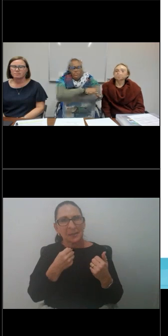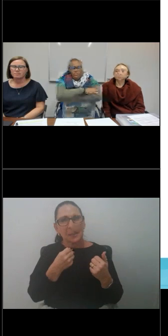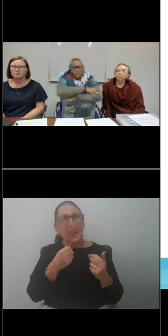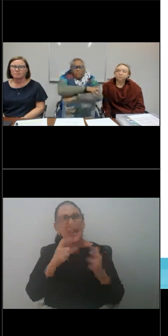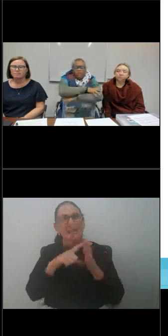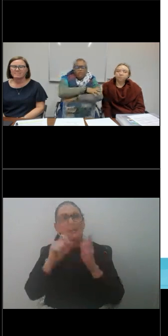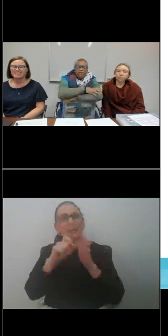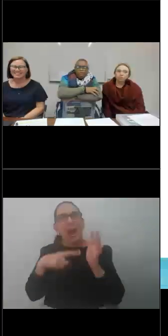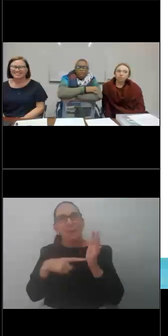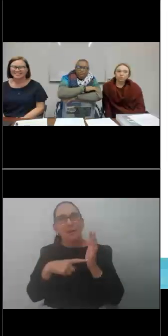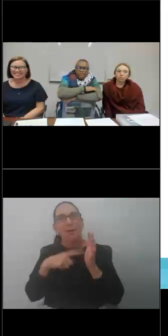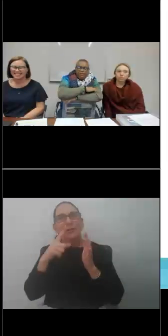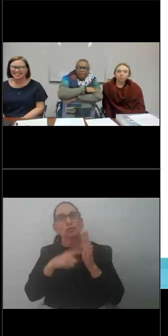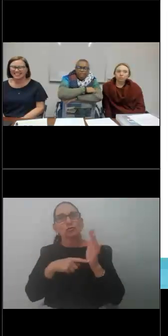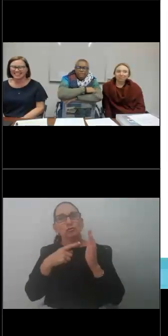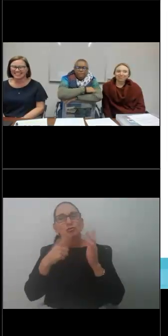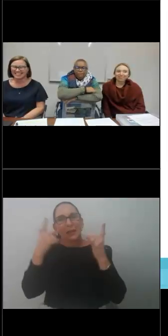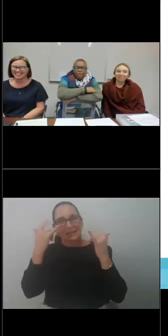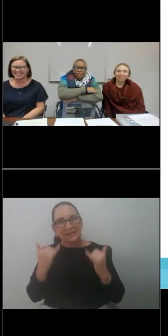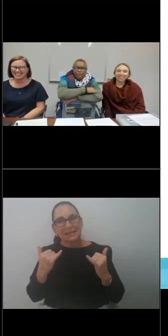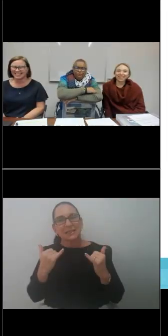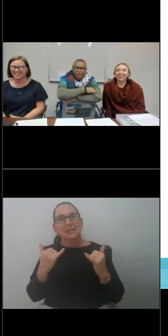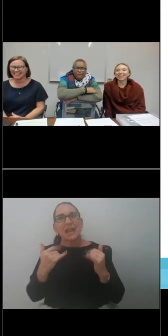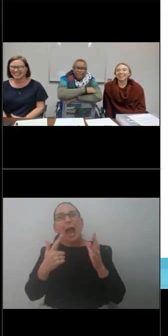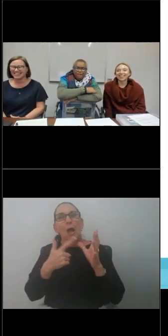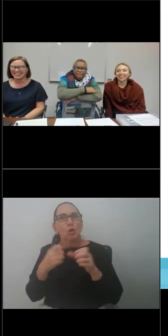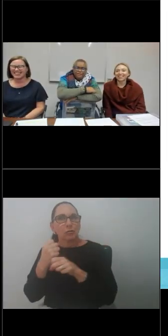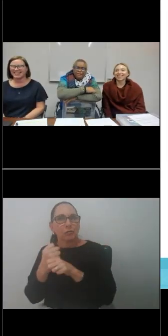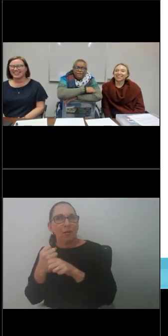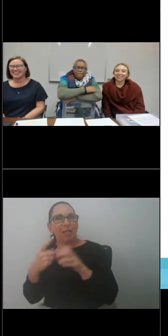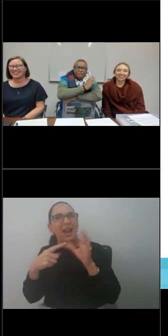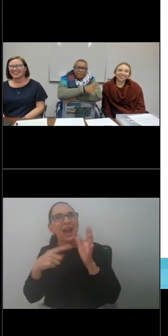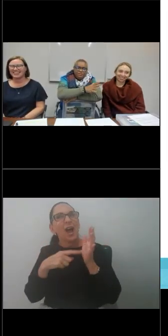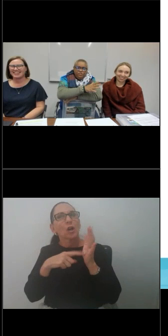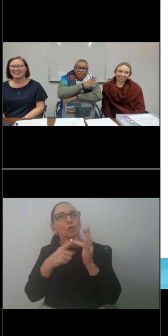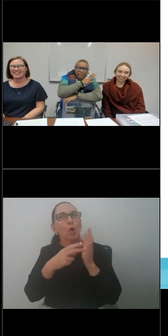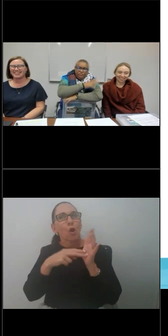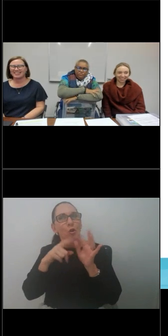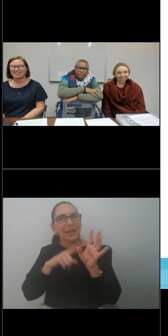sorry I will not use acronyms it's inappropriate um Department of Justice and Attorney-General